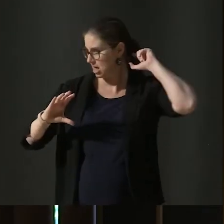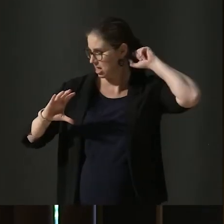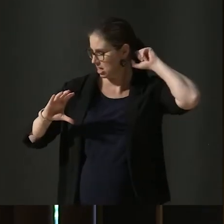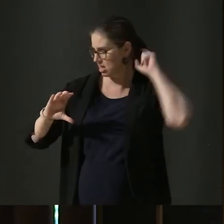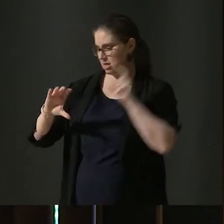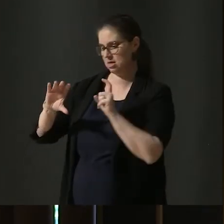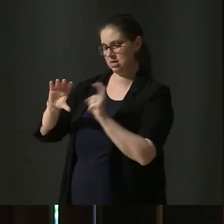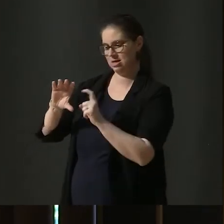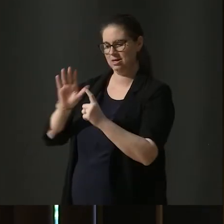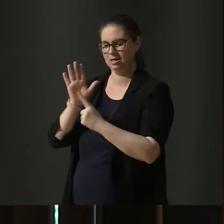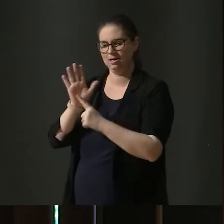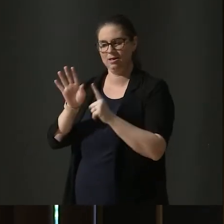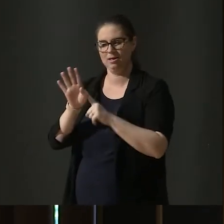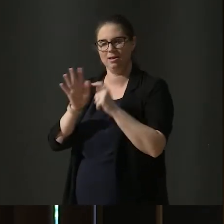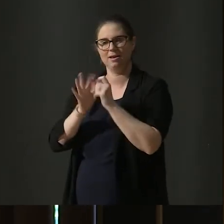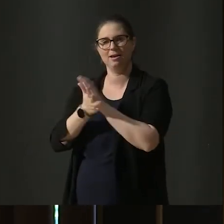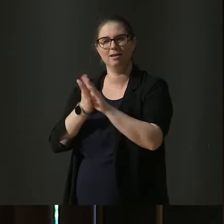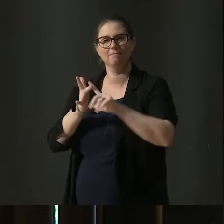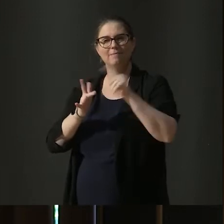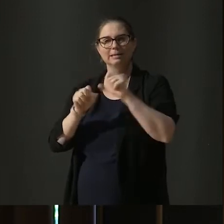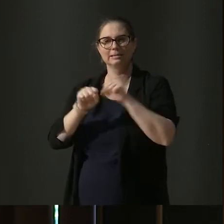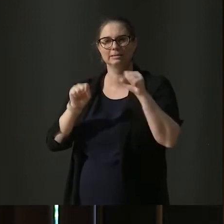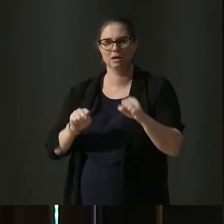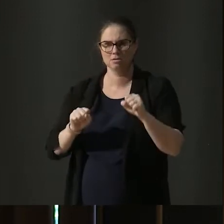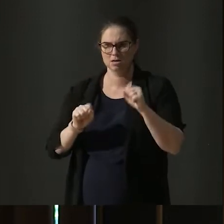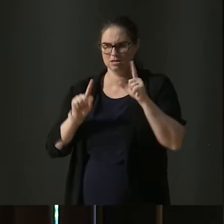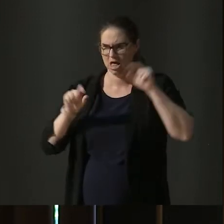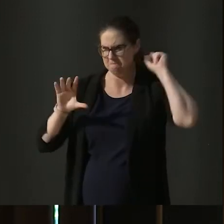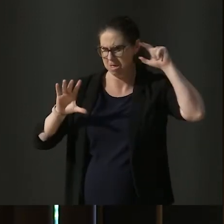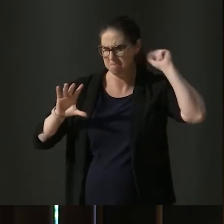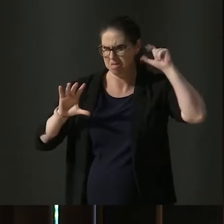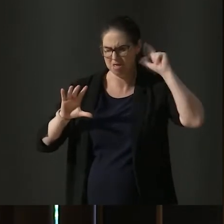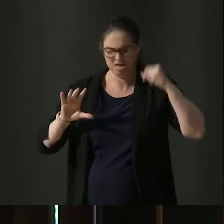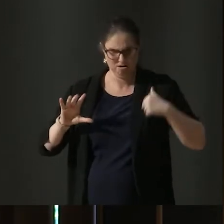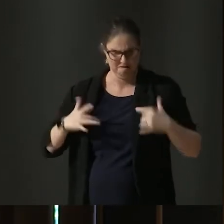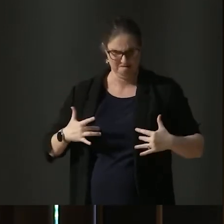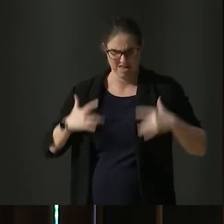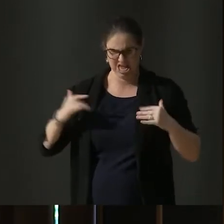it fires and thinking is shut off. Feelings come back up.